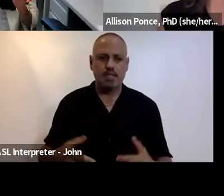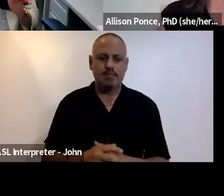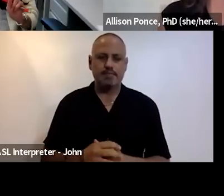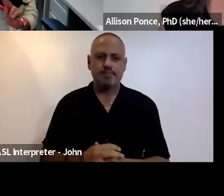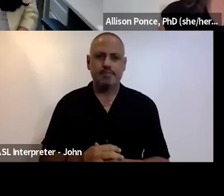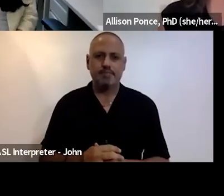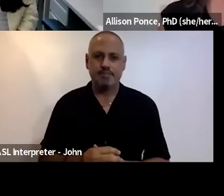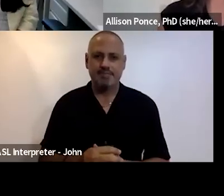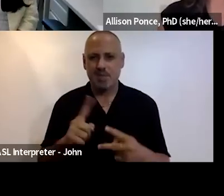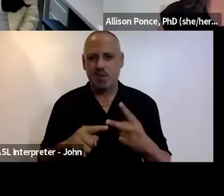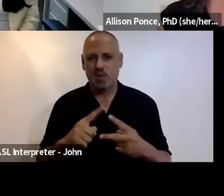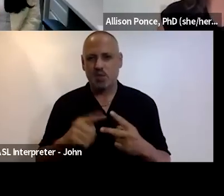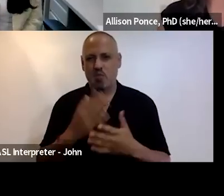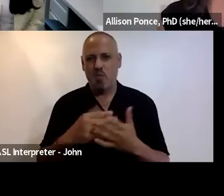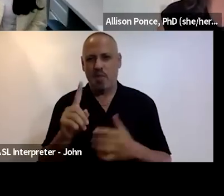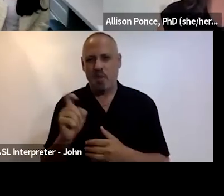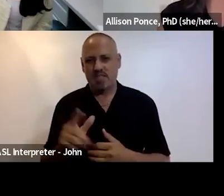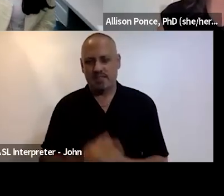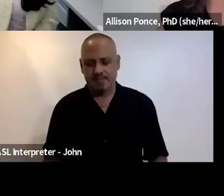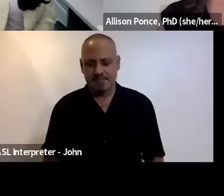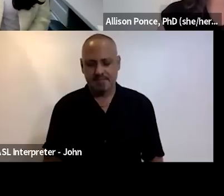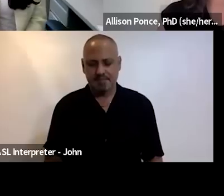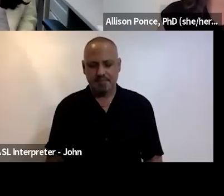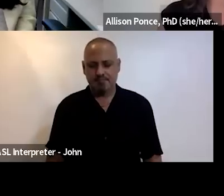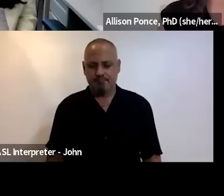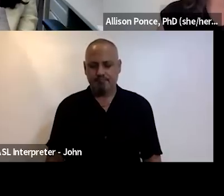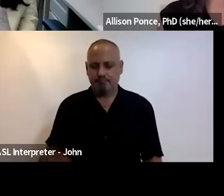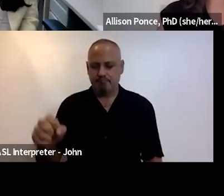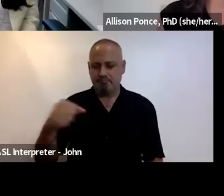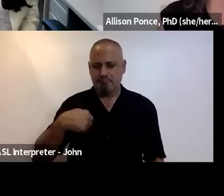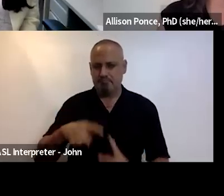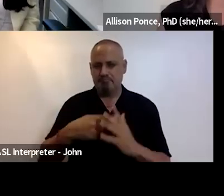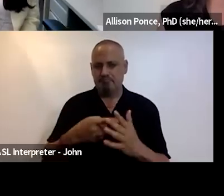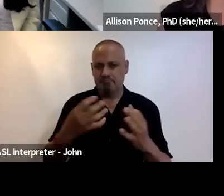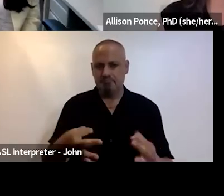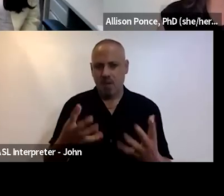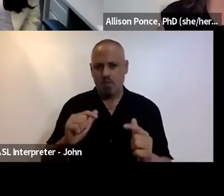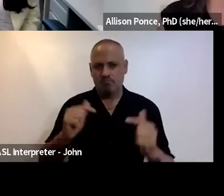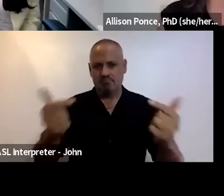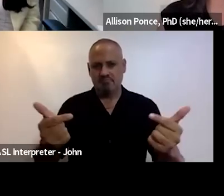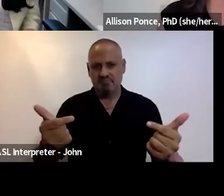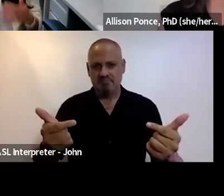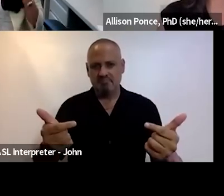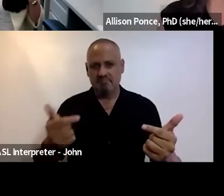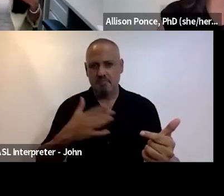So kind of two sides to that question there. Yeah, I can start, and then I definitely wanna turn it over to other presenters.